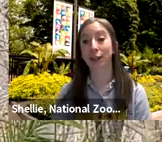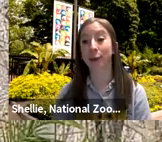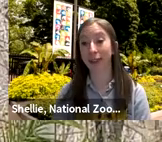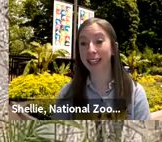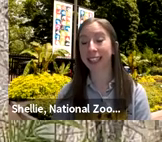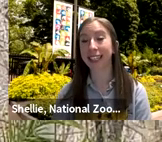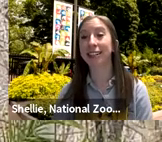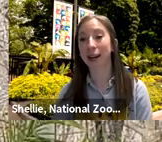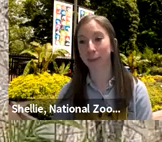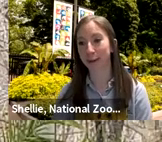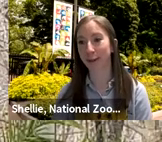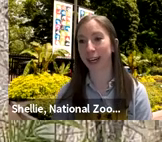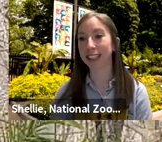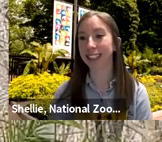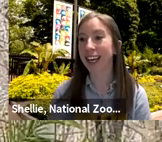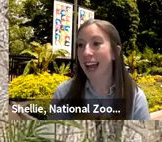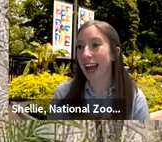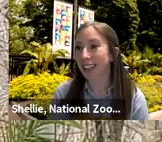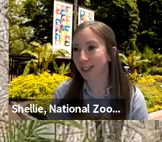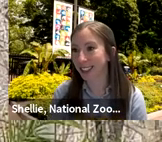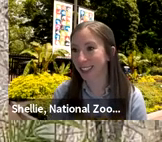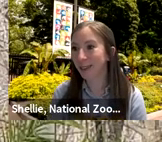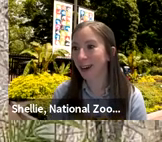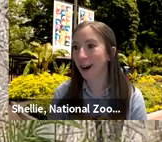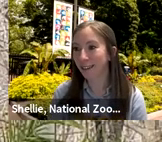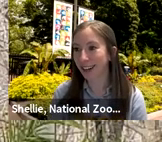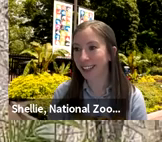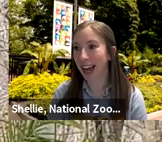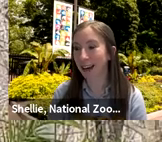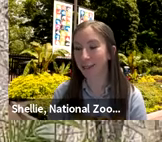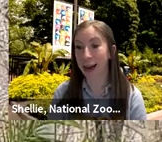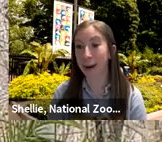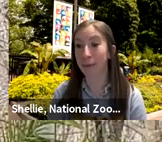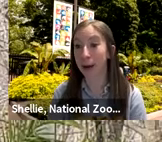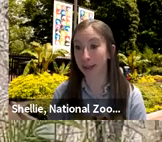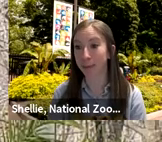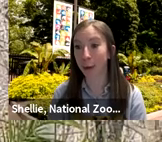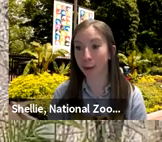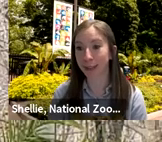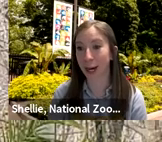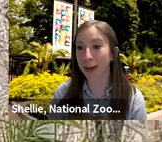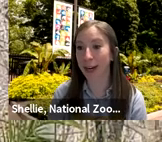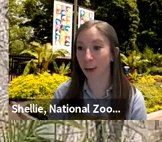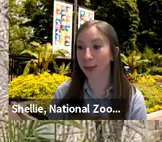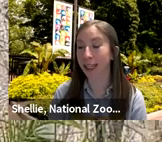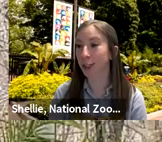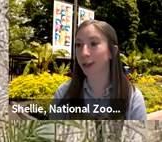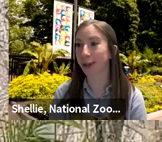with us in a number of ways. As you see, we already have